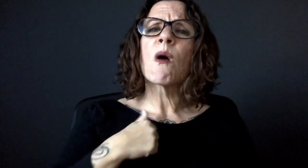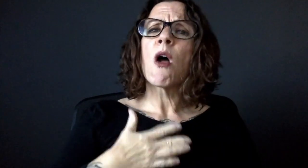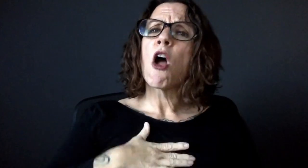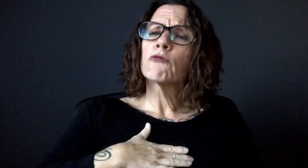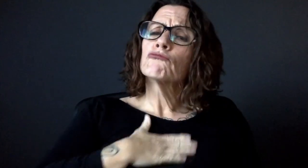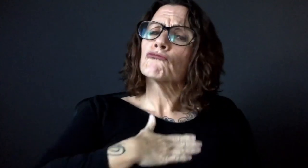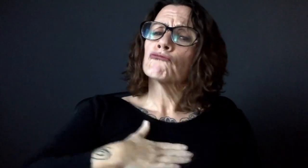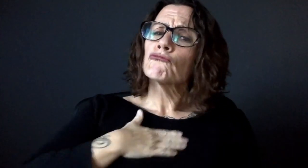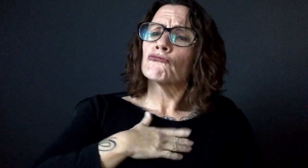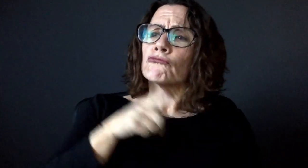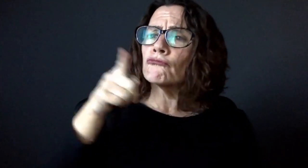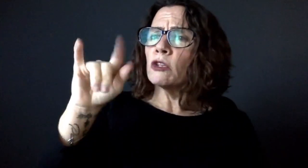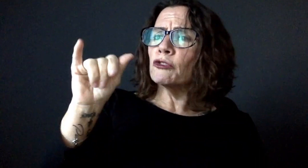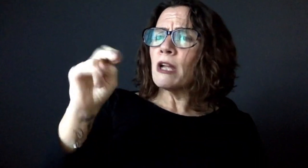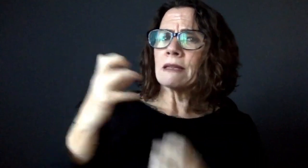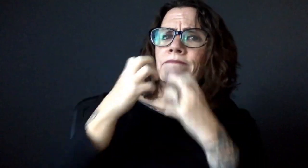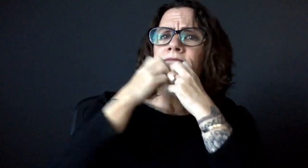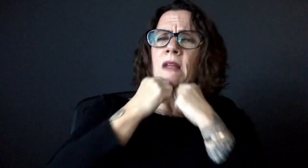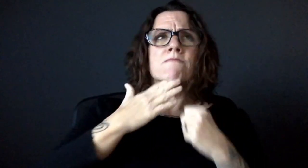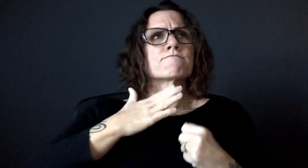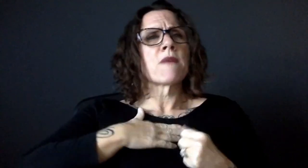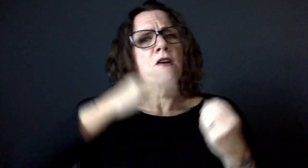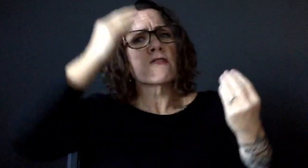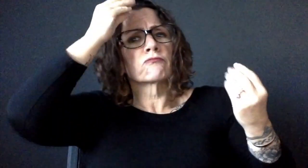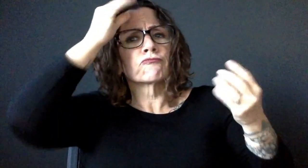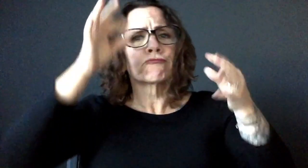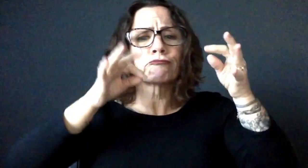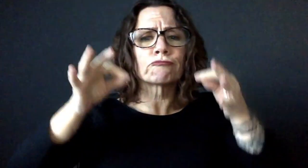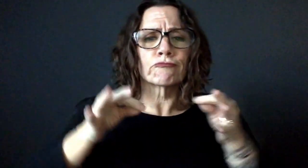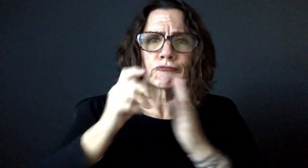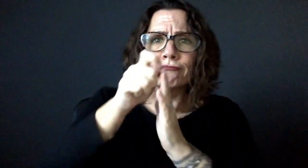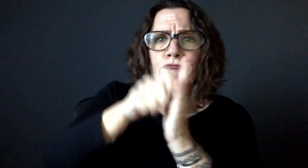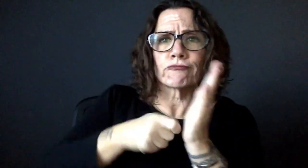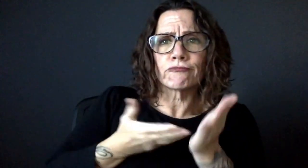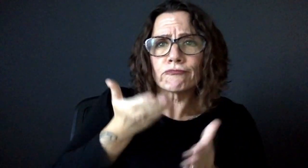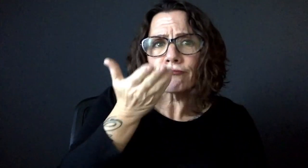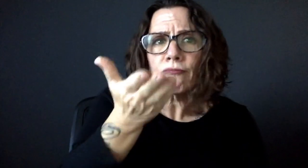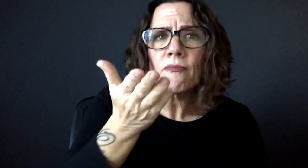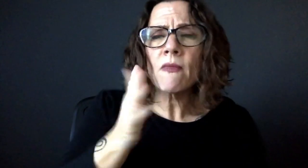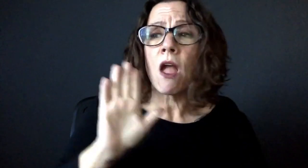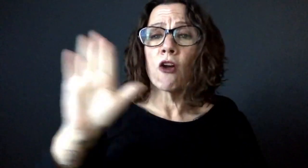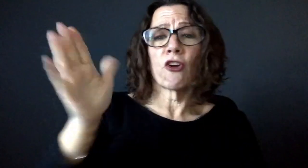I appreciated Jane's valuing my voice and contribution,